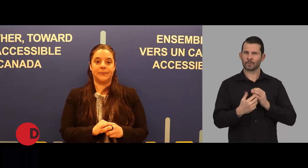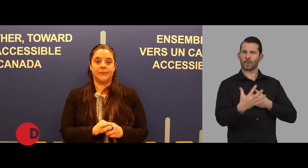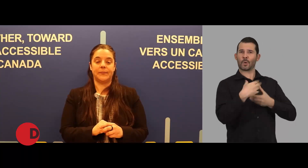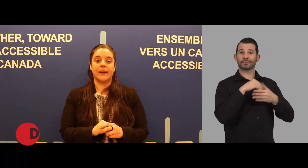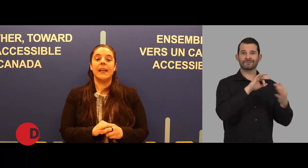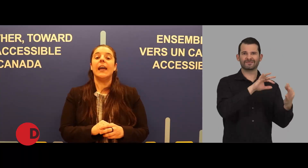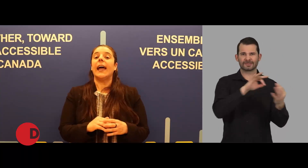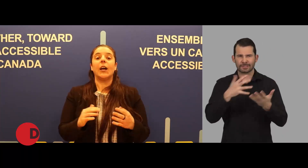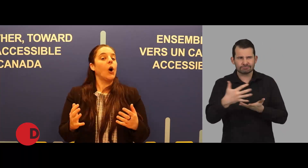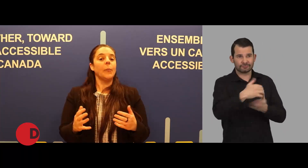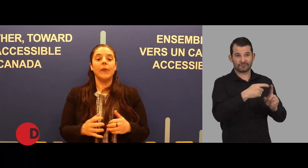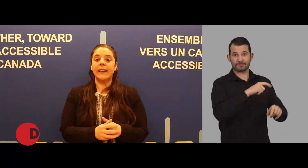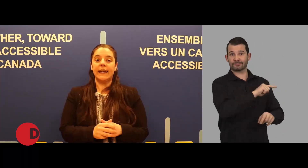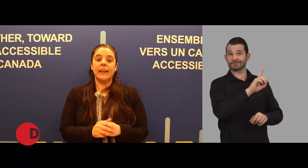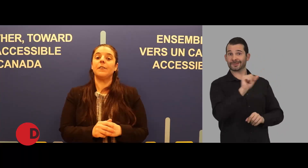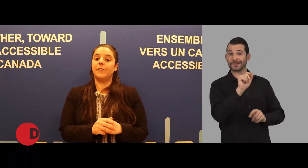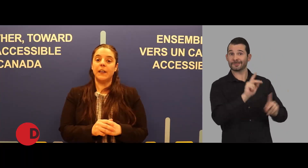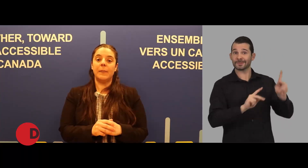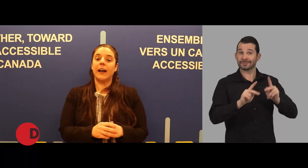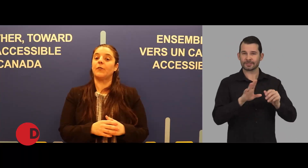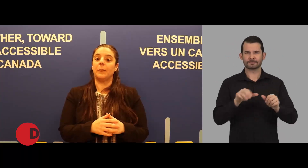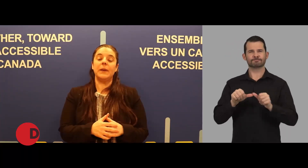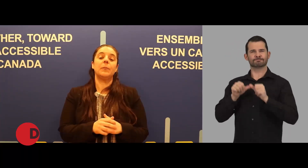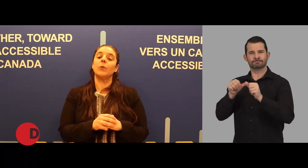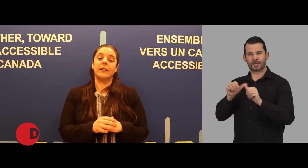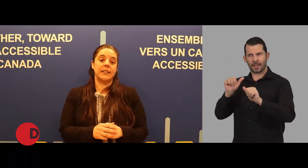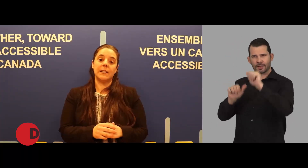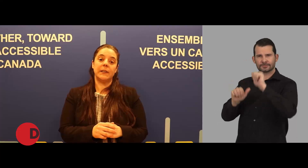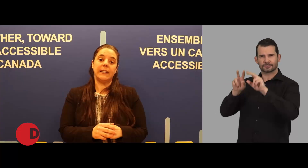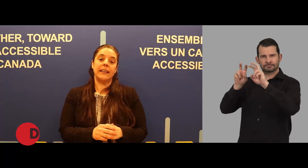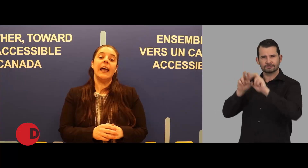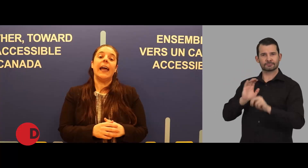Incorporating feedback from people with disabilities and continuously assessing